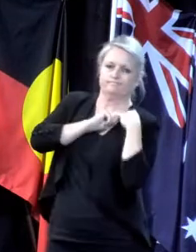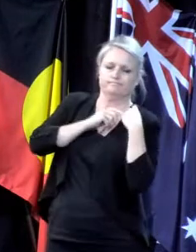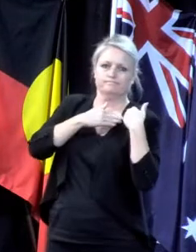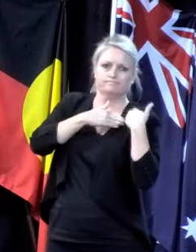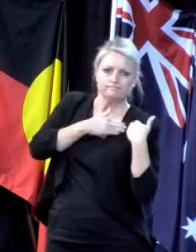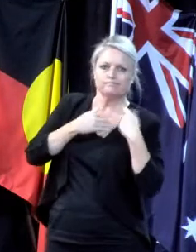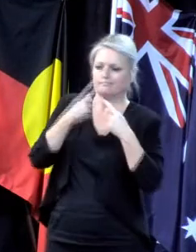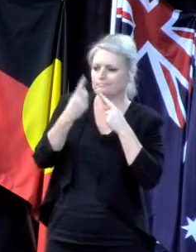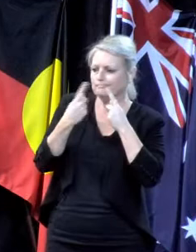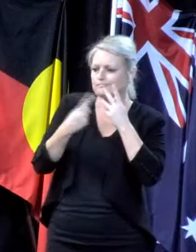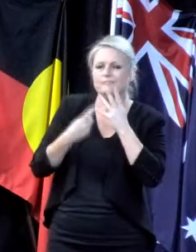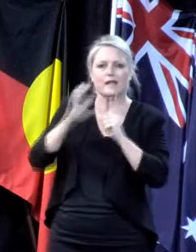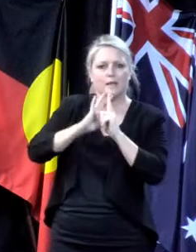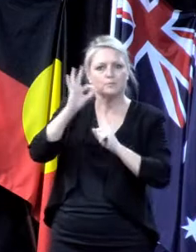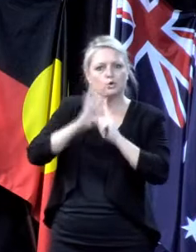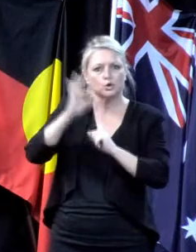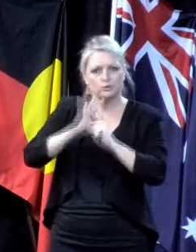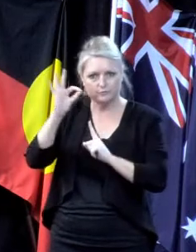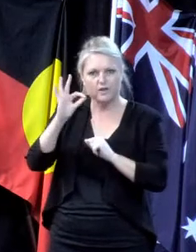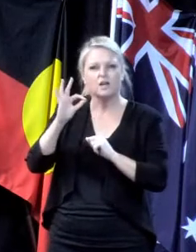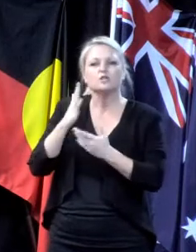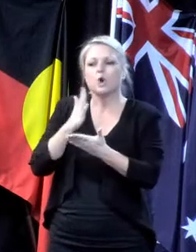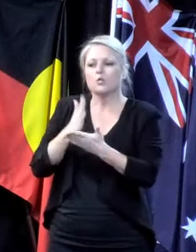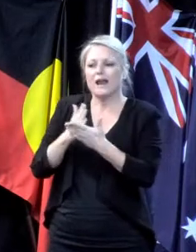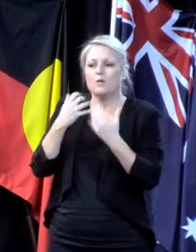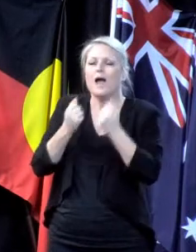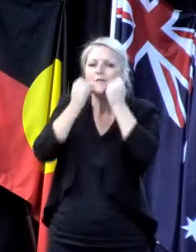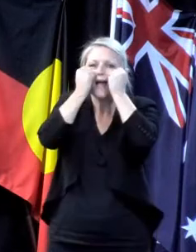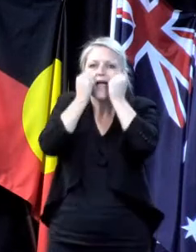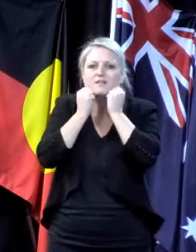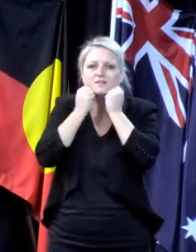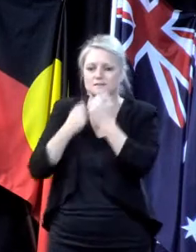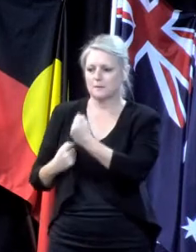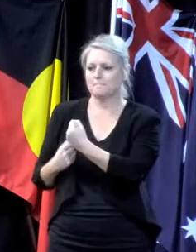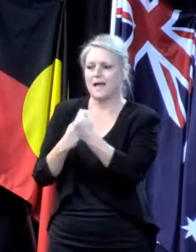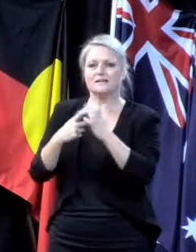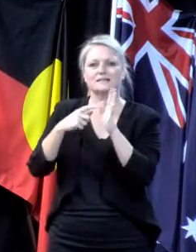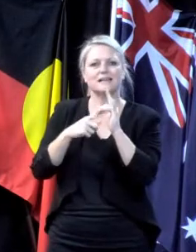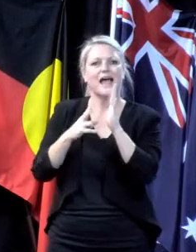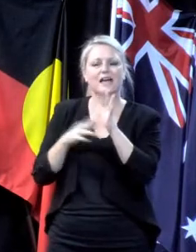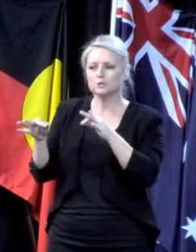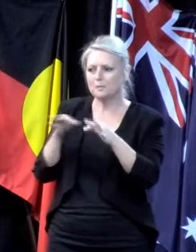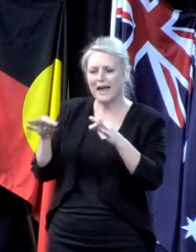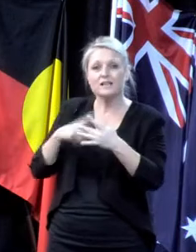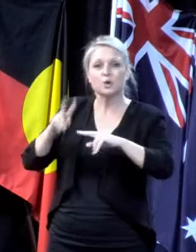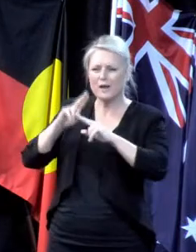an evidence-based action plan or anyhow we plan to address the gaps in that data which then goes into action review phases.